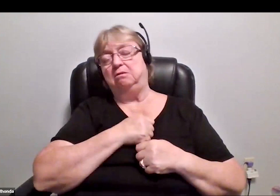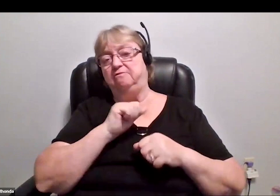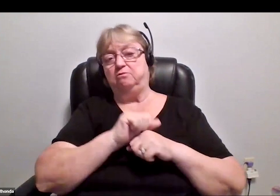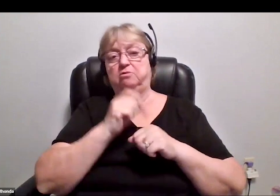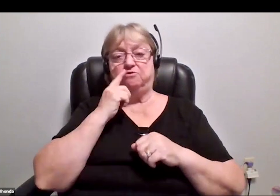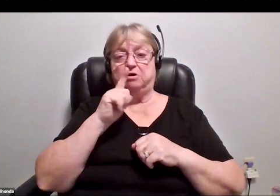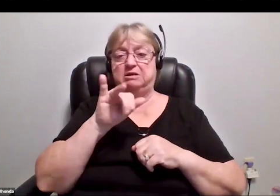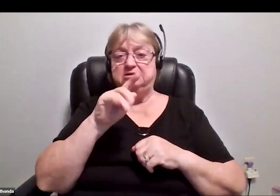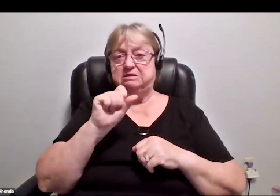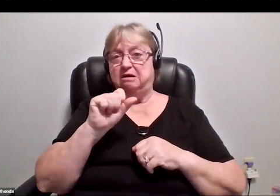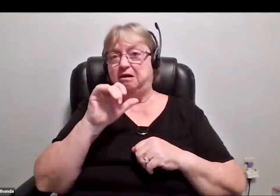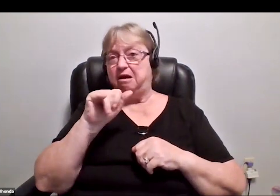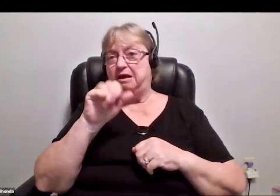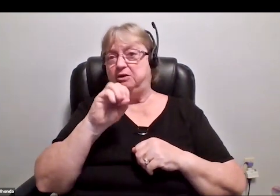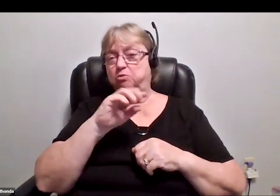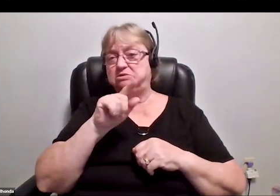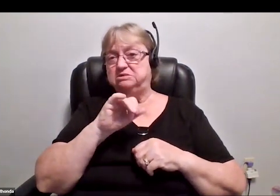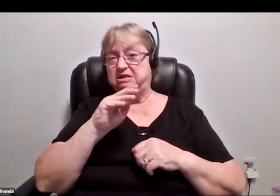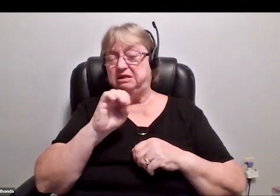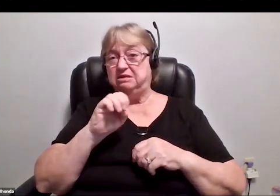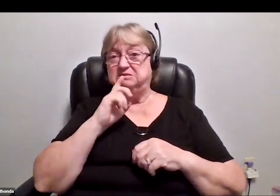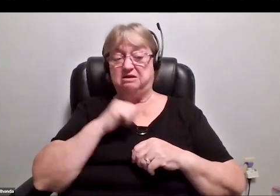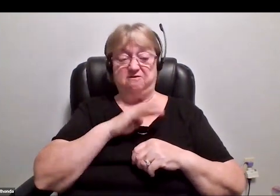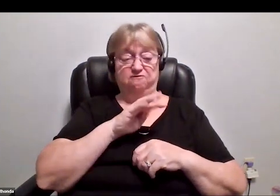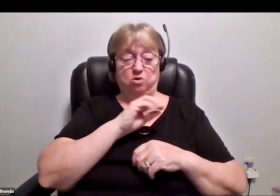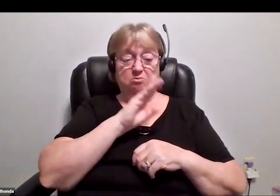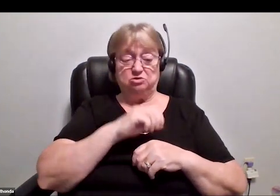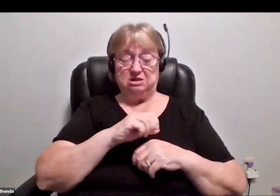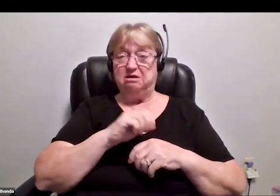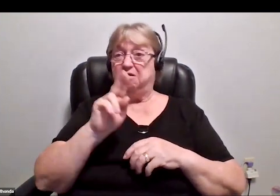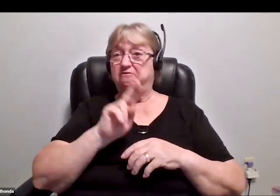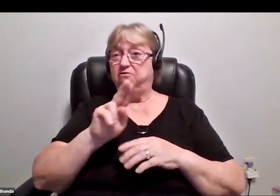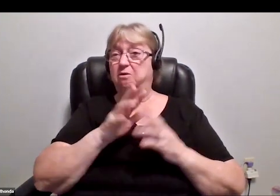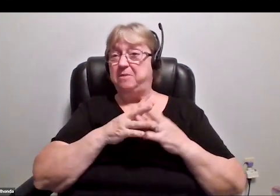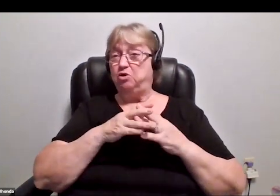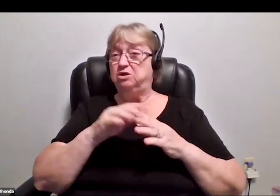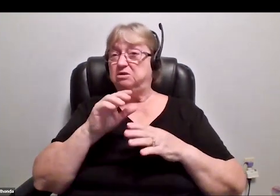where she's shown that 40% of US physicians are uncomfortable with treating disabled people, full stop.